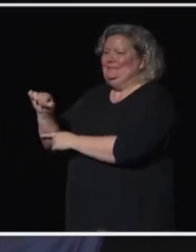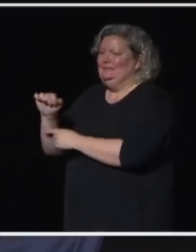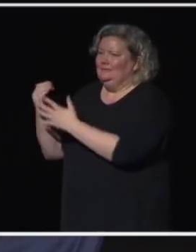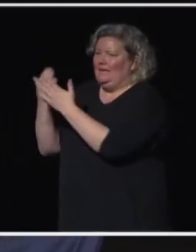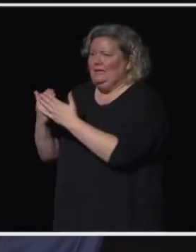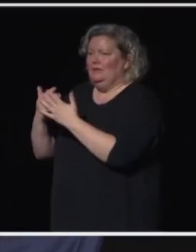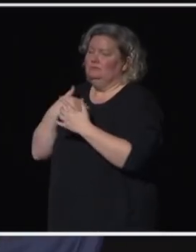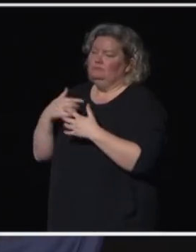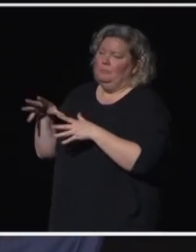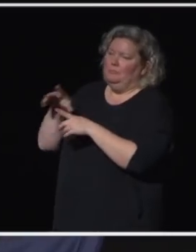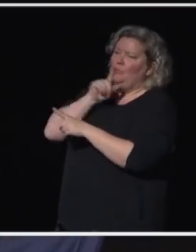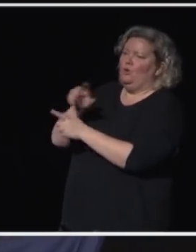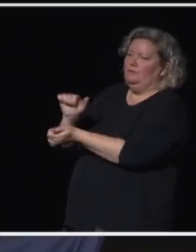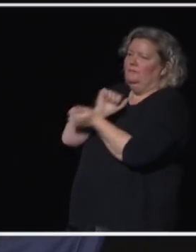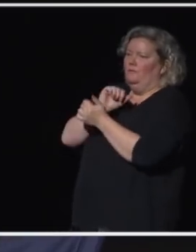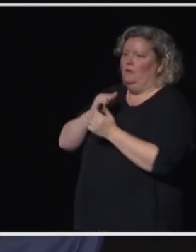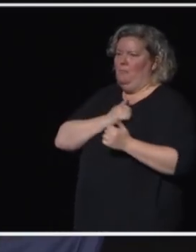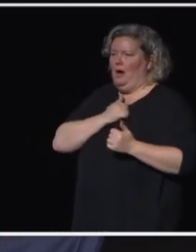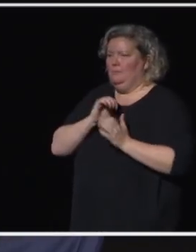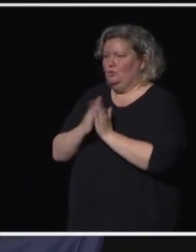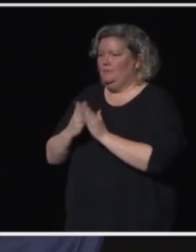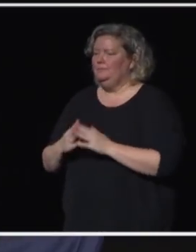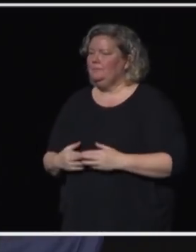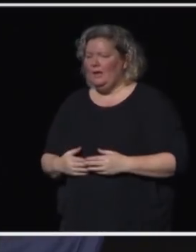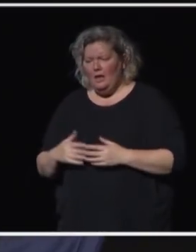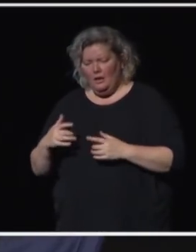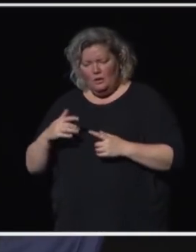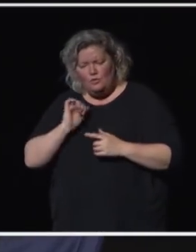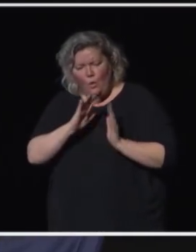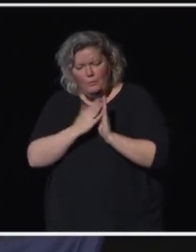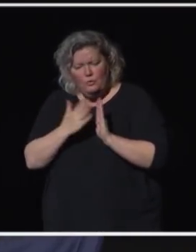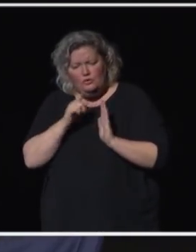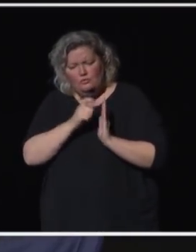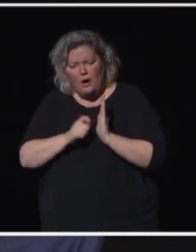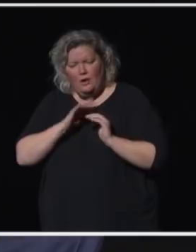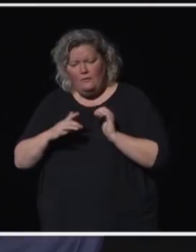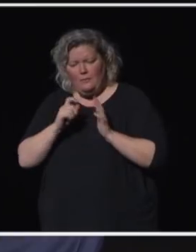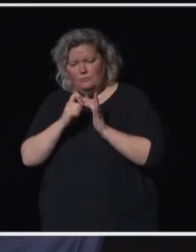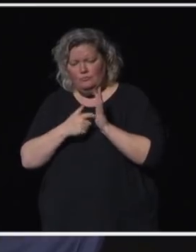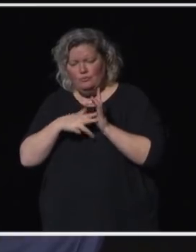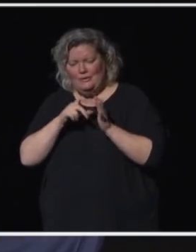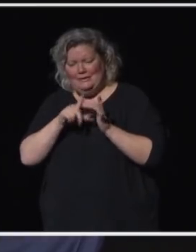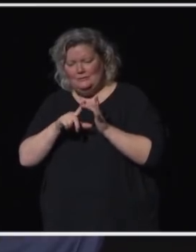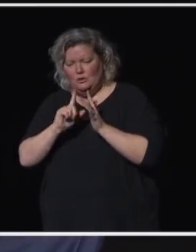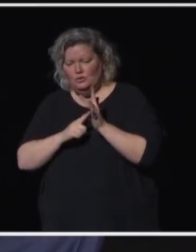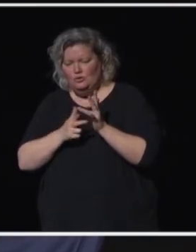The life of a man named Prince Jones is part of this book. Mmhmm. Alright. Can you tell me about him? Who was he and who was he to you?